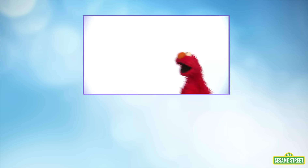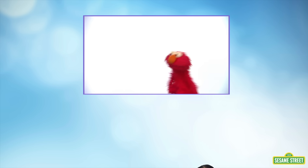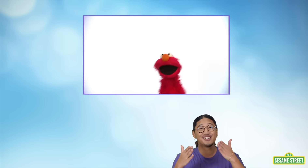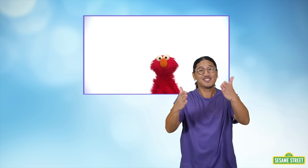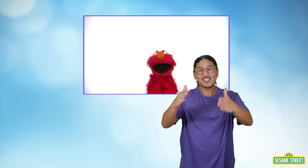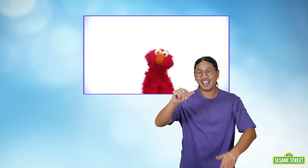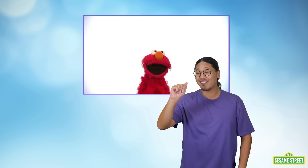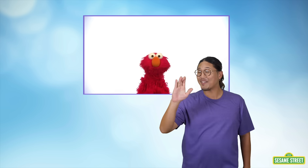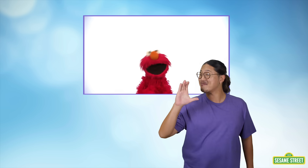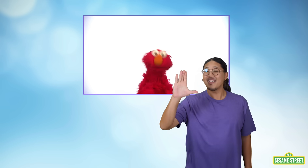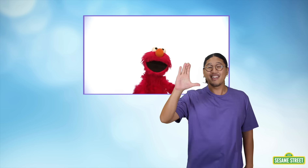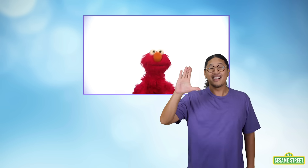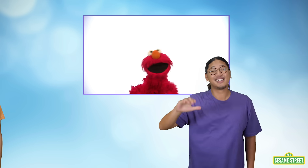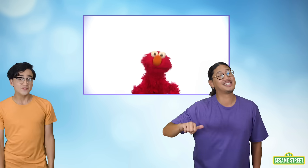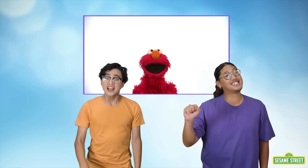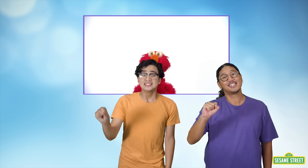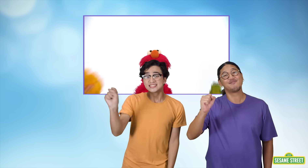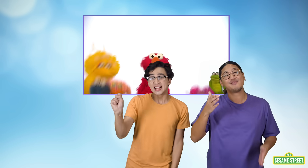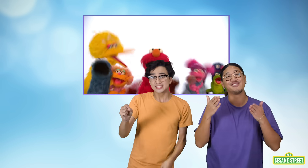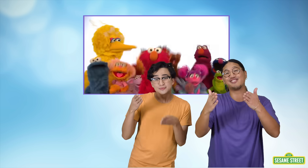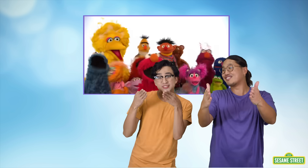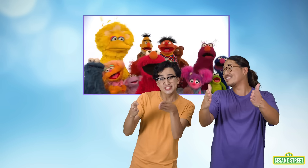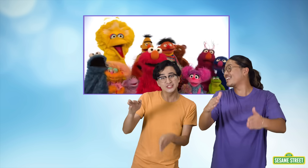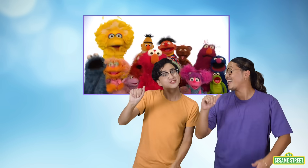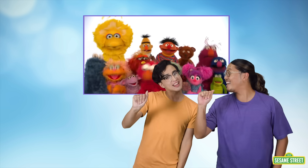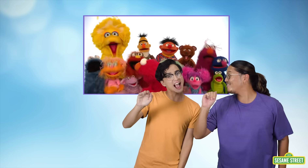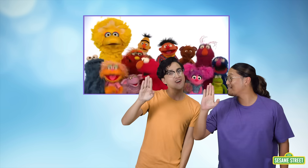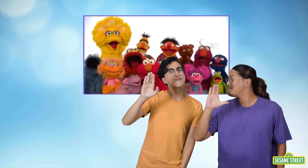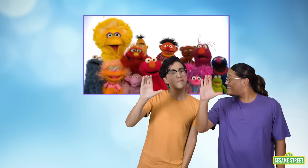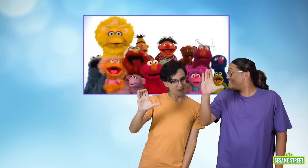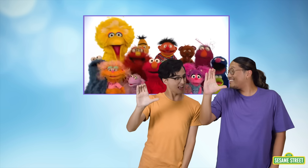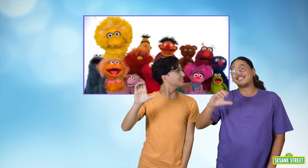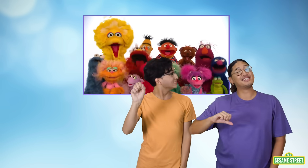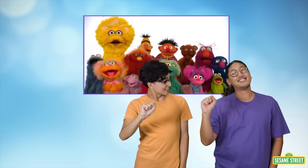And now the Sesame Street alphabet The Sesame Street alphabet